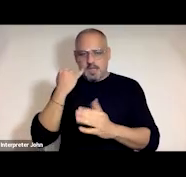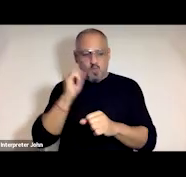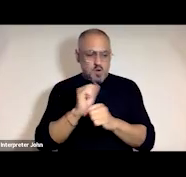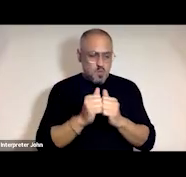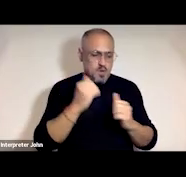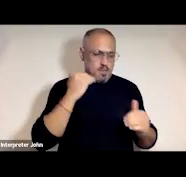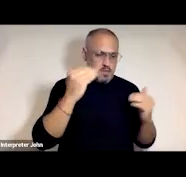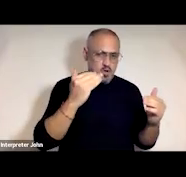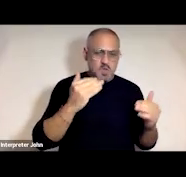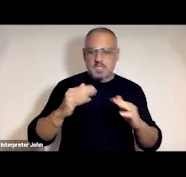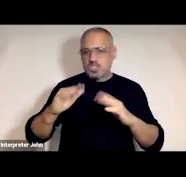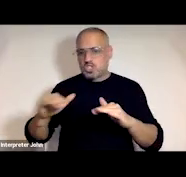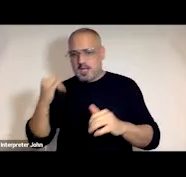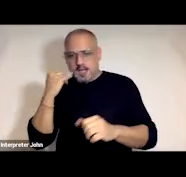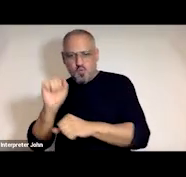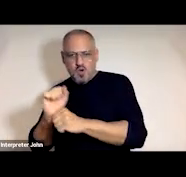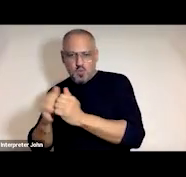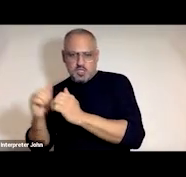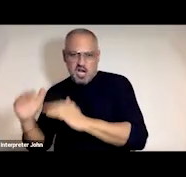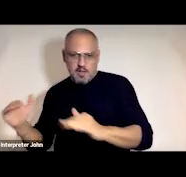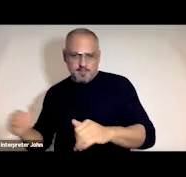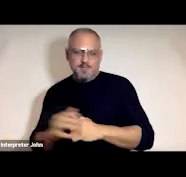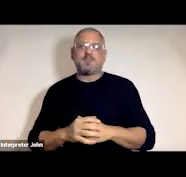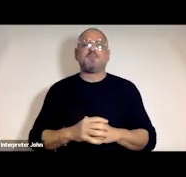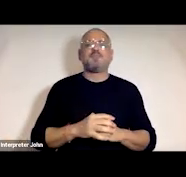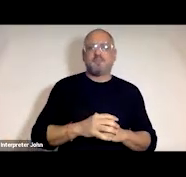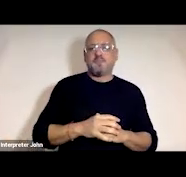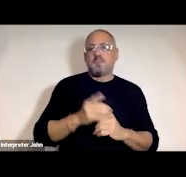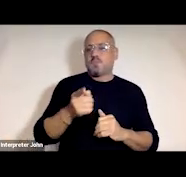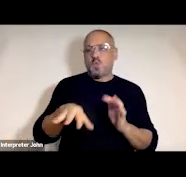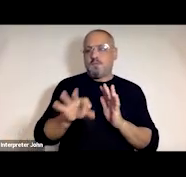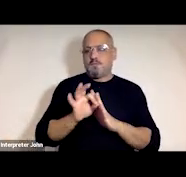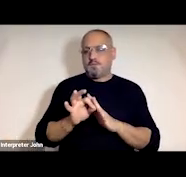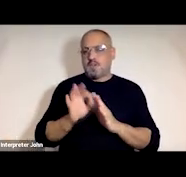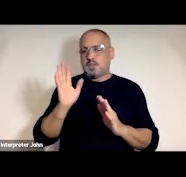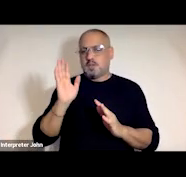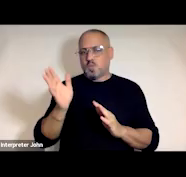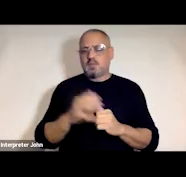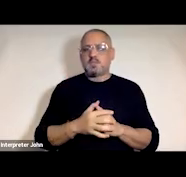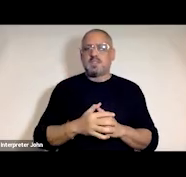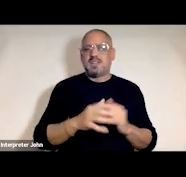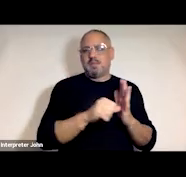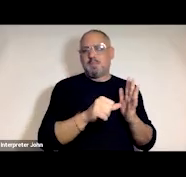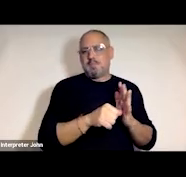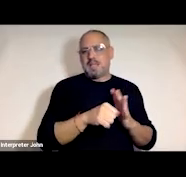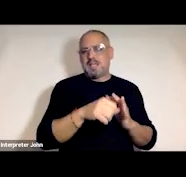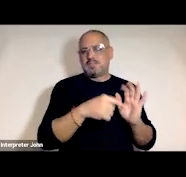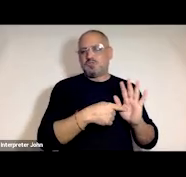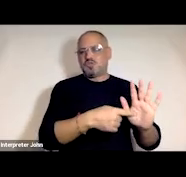Check child listings if you're working with children. And what you'll find, and this is the page that is displayed for adult listings,